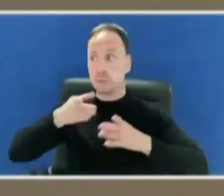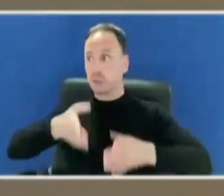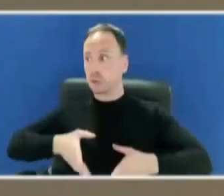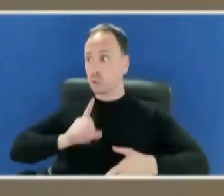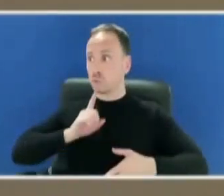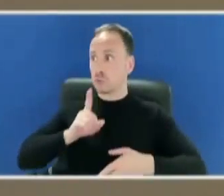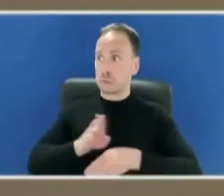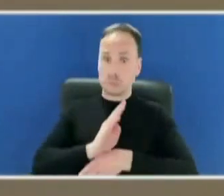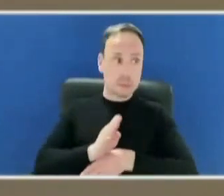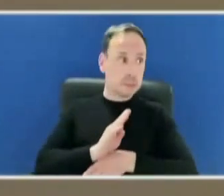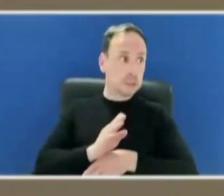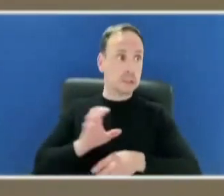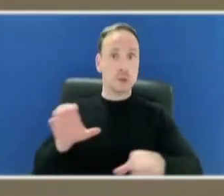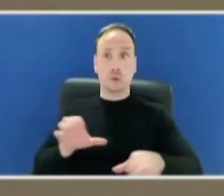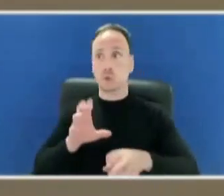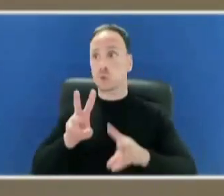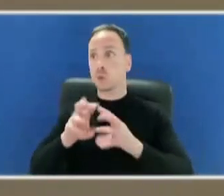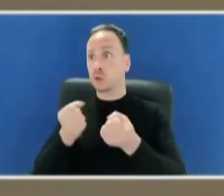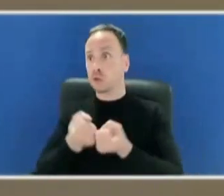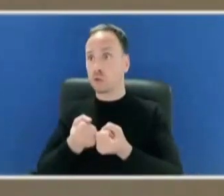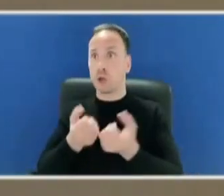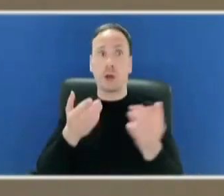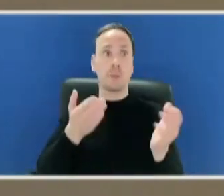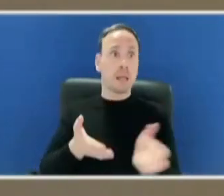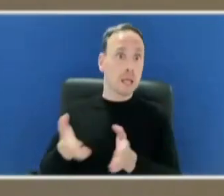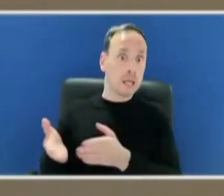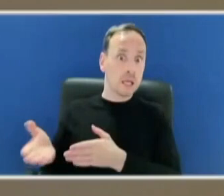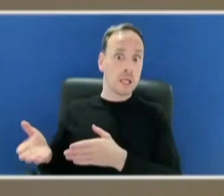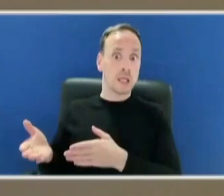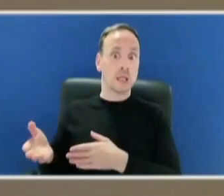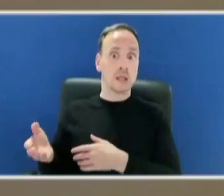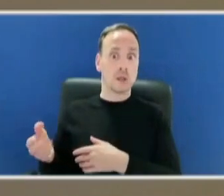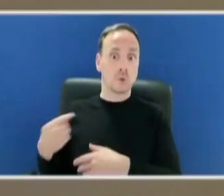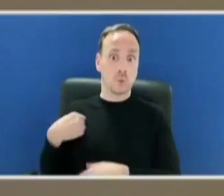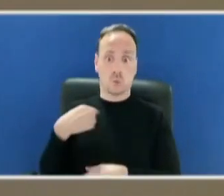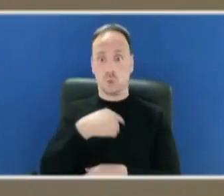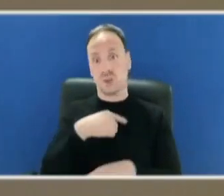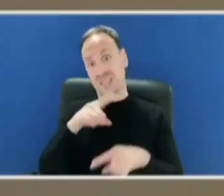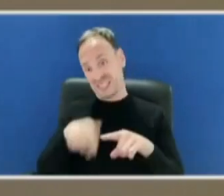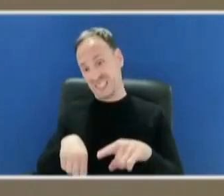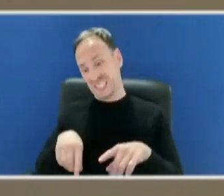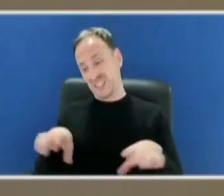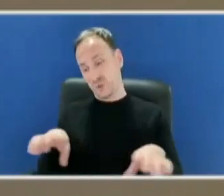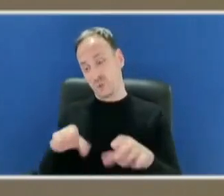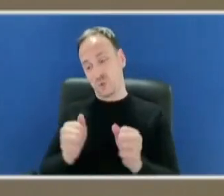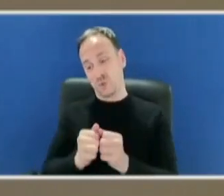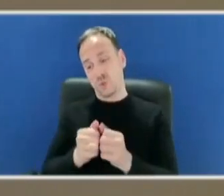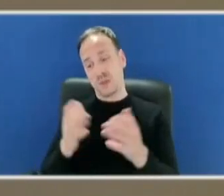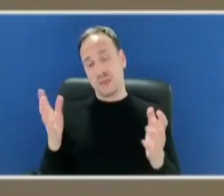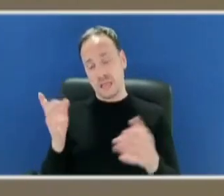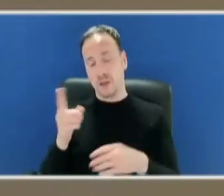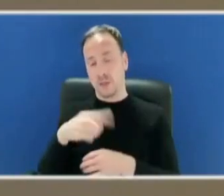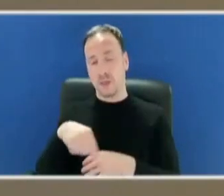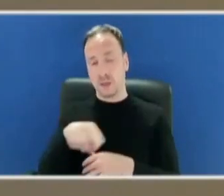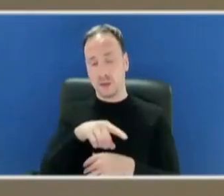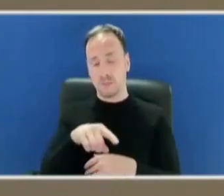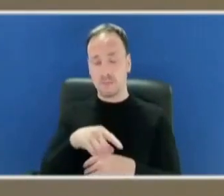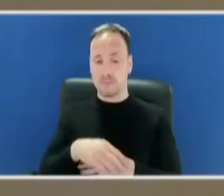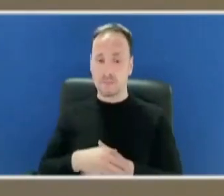they're doing the planning. And so we, we can't do without them. So thank you for listening to our concerns and we did hear you.